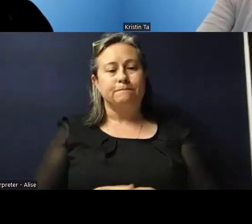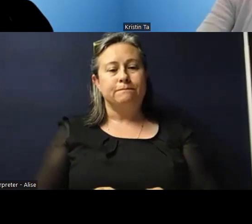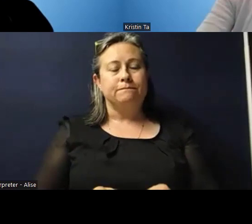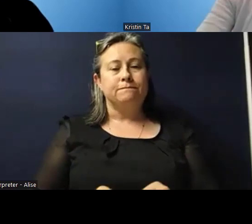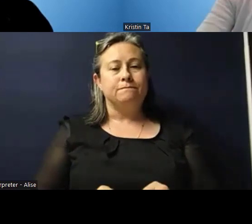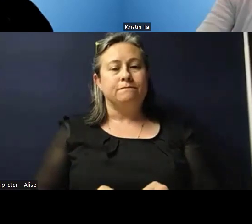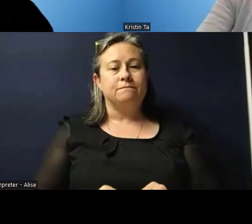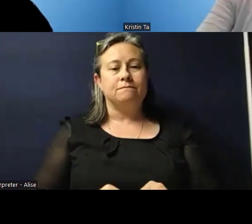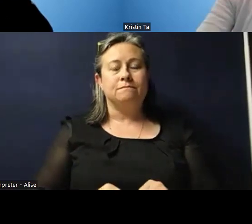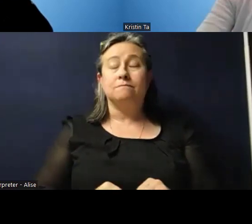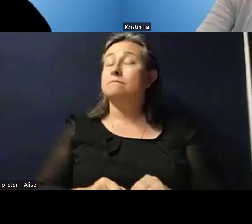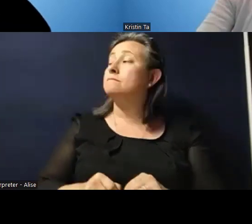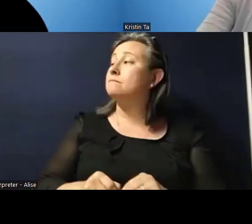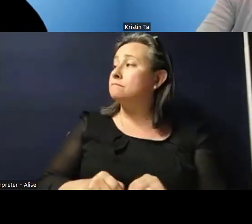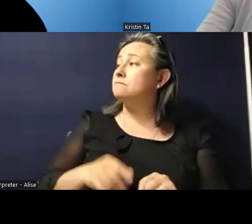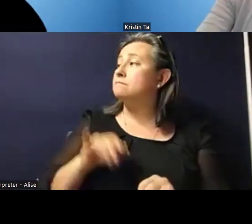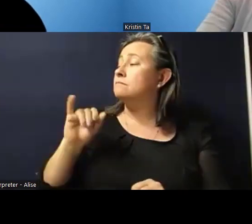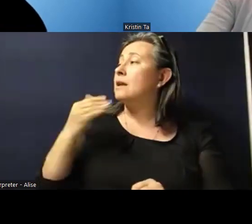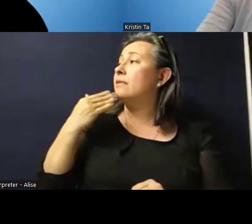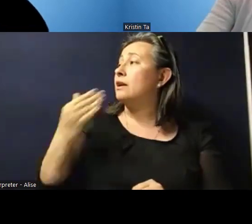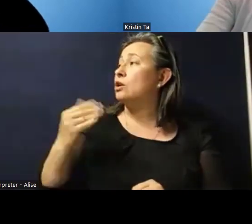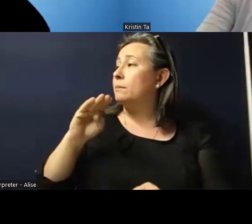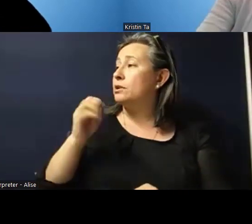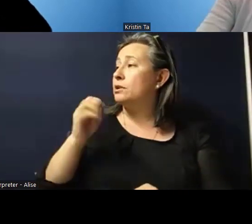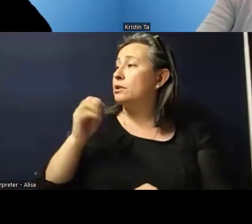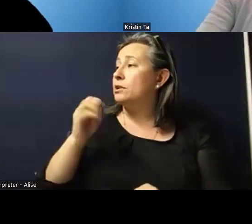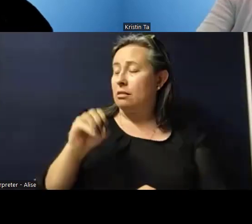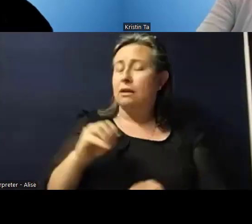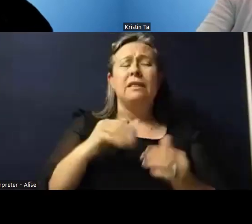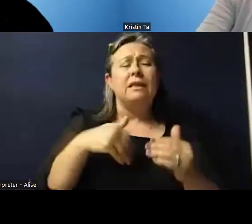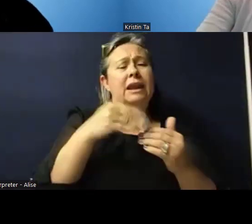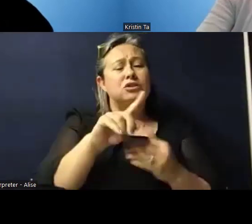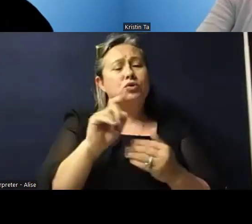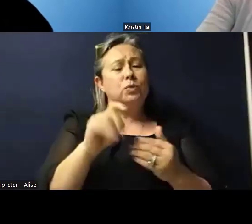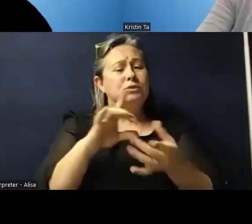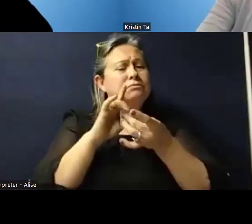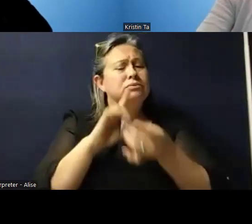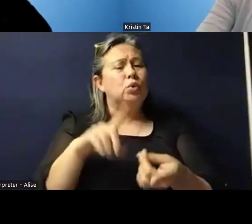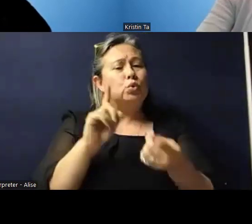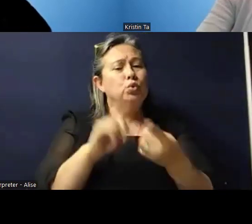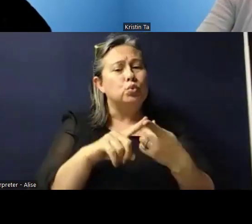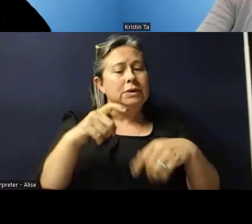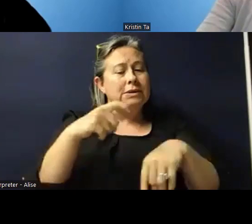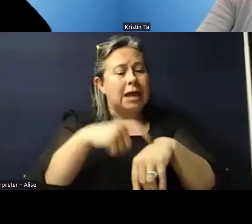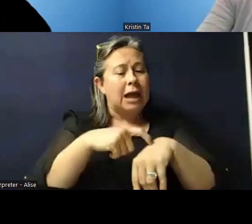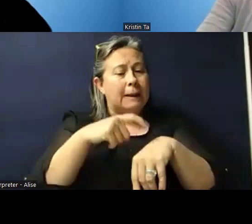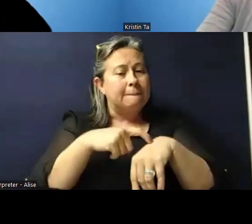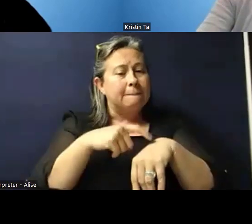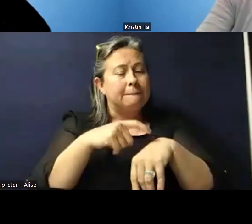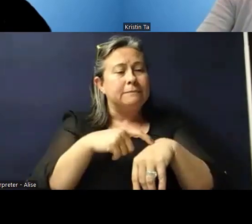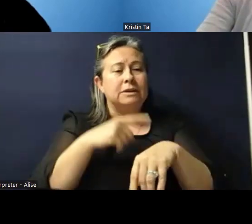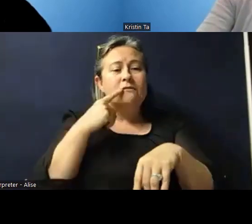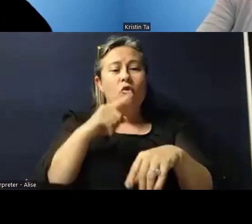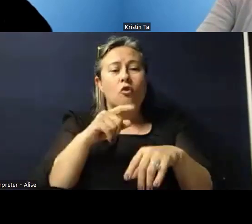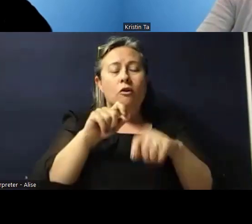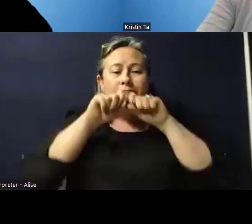Kasima Garst: Thank you, Michelle. The next question we have again relating to the timing on those disclosures.